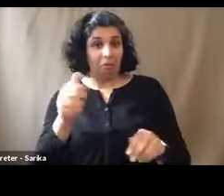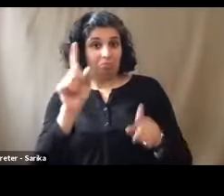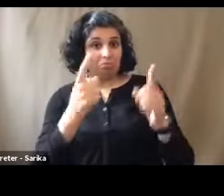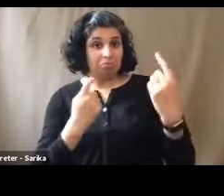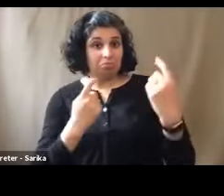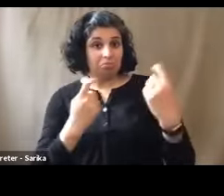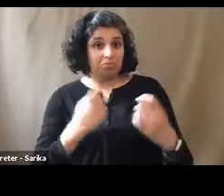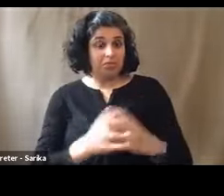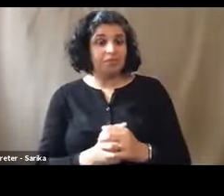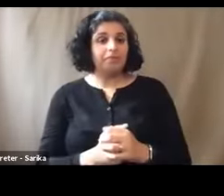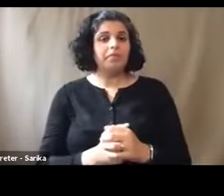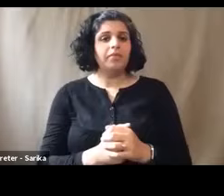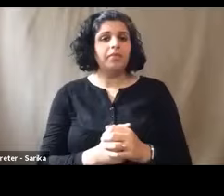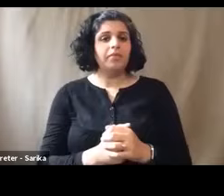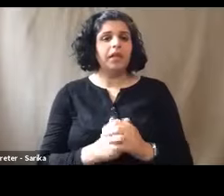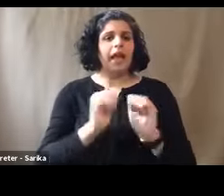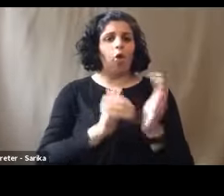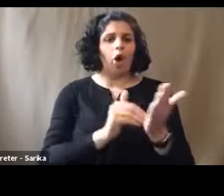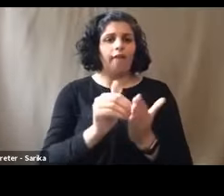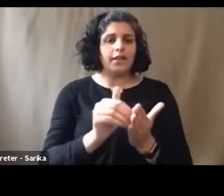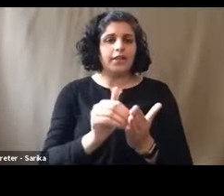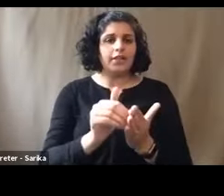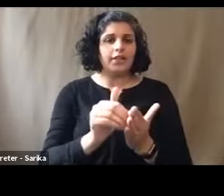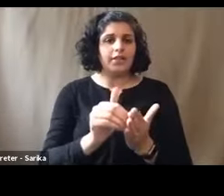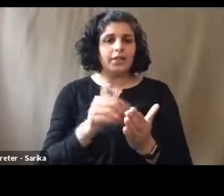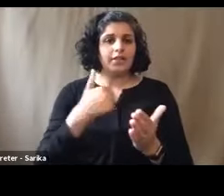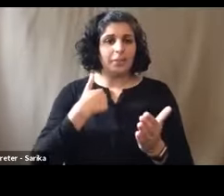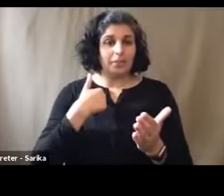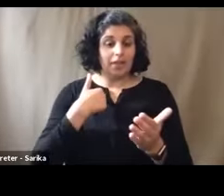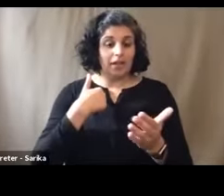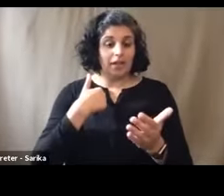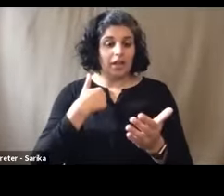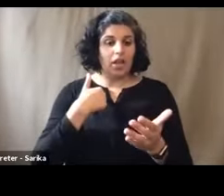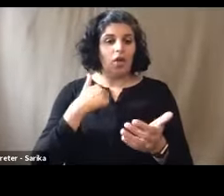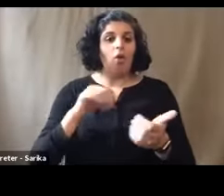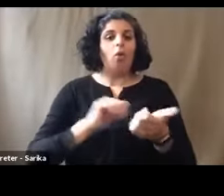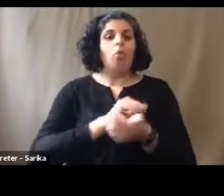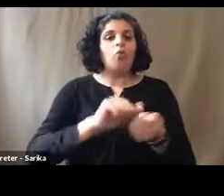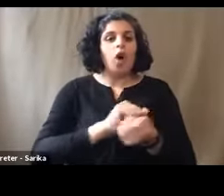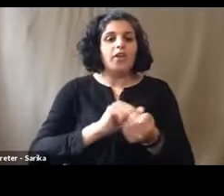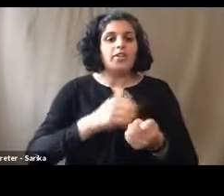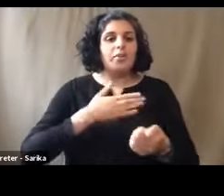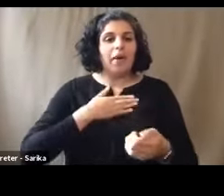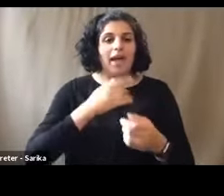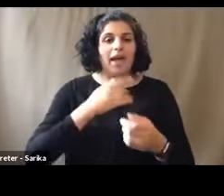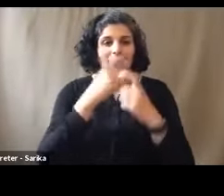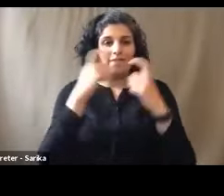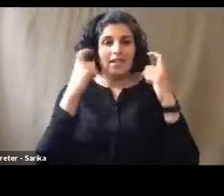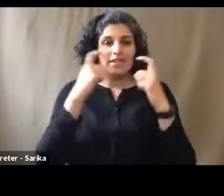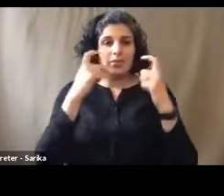How often should I wash my face mask? Is there a place I can get free ones too?